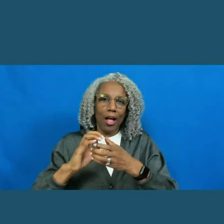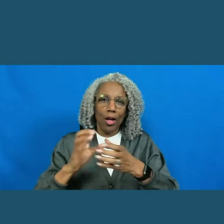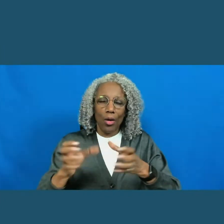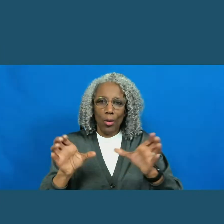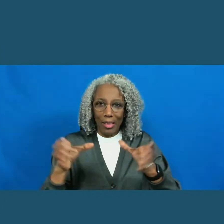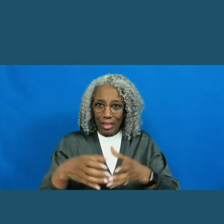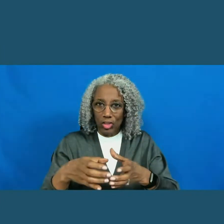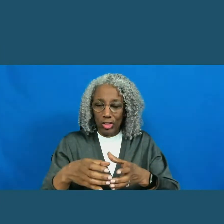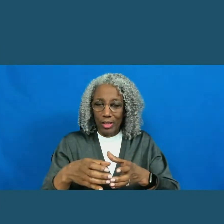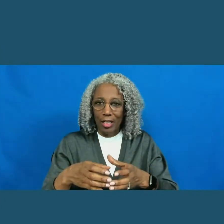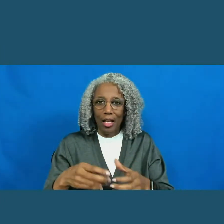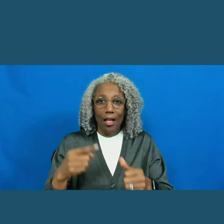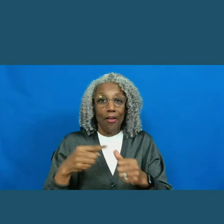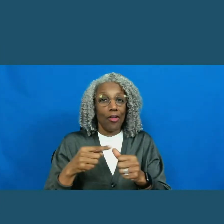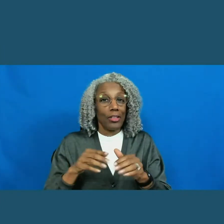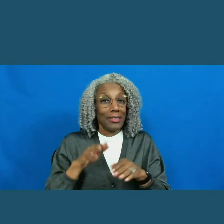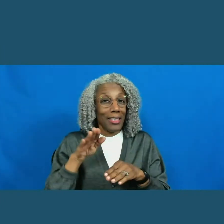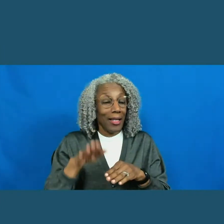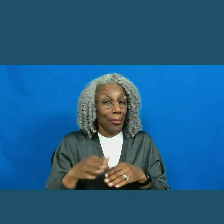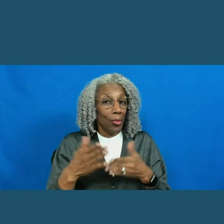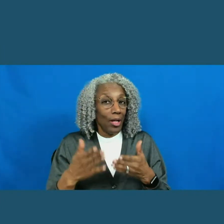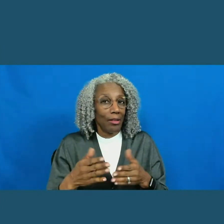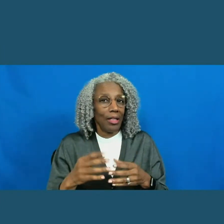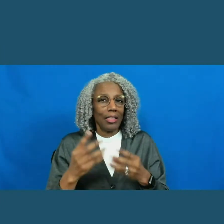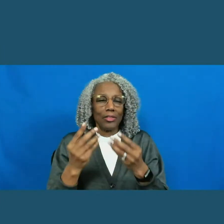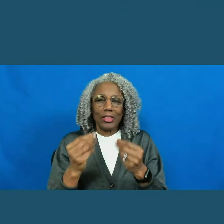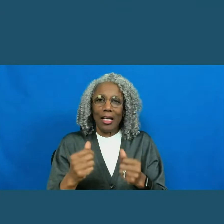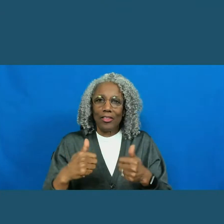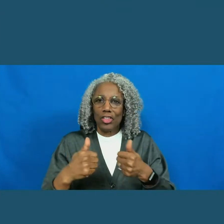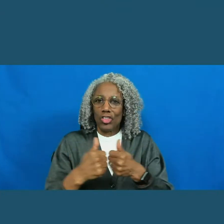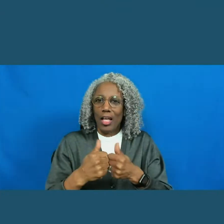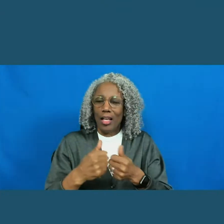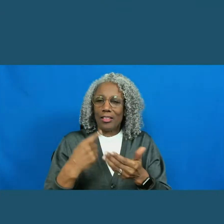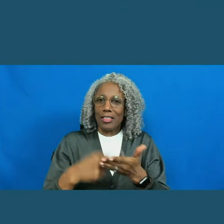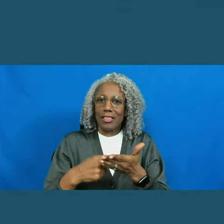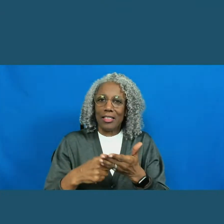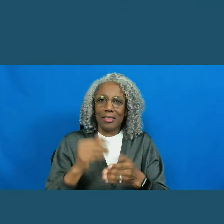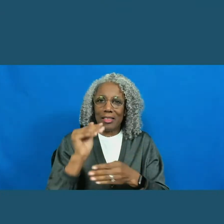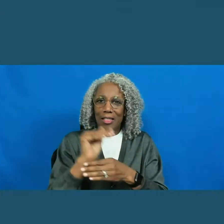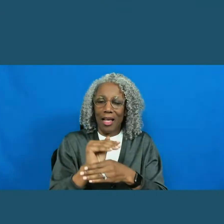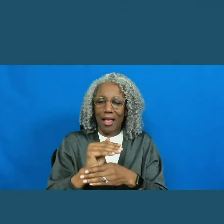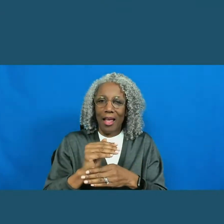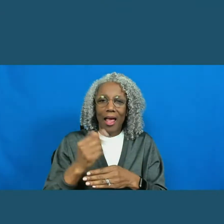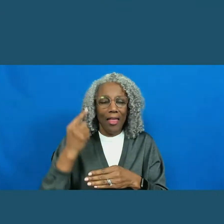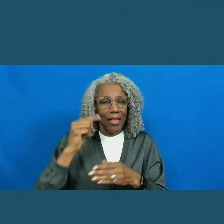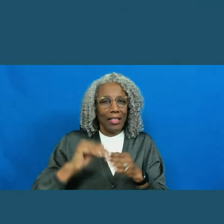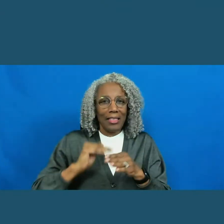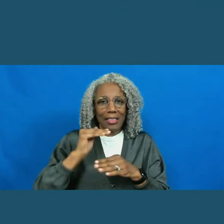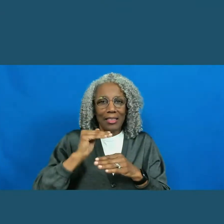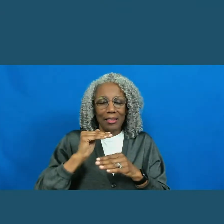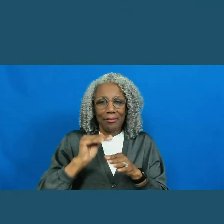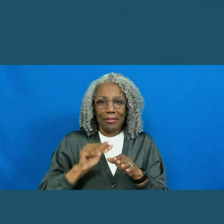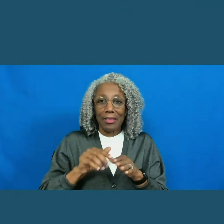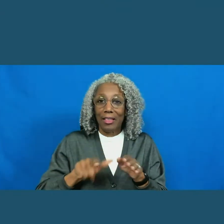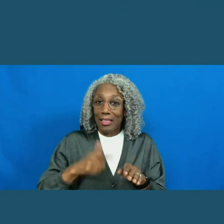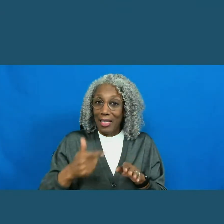have a commitment to work with the Black and Brown coalition. I think the next step of and working through all the challenges that were described